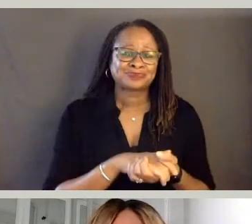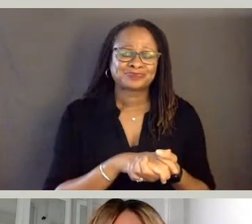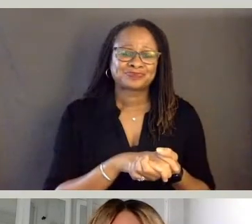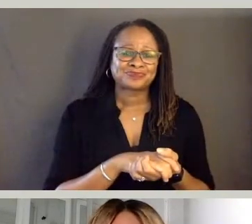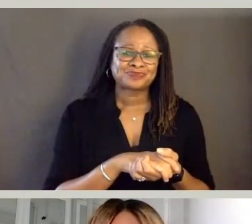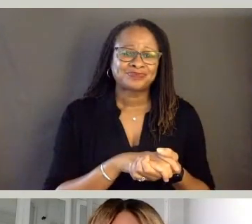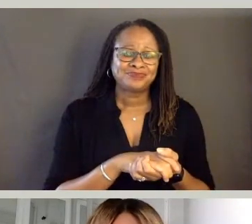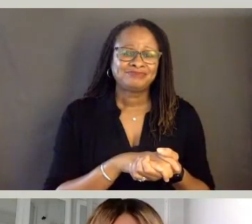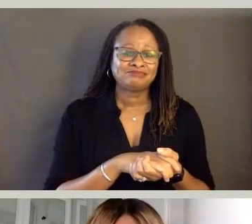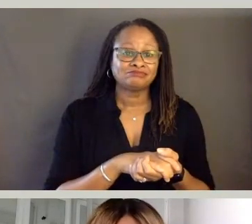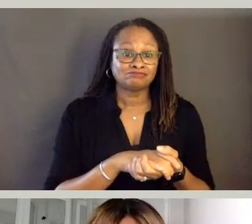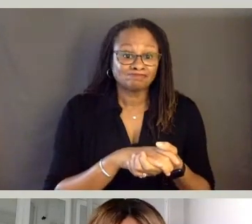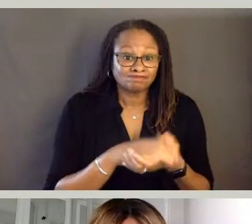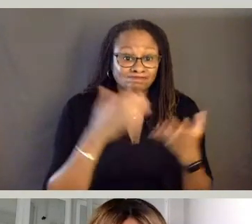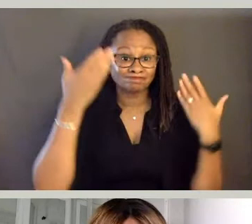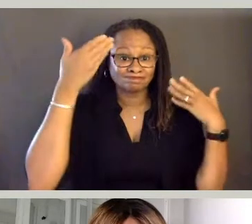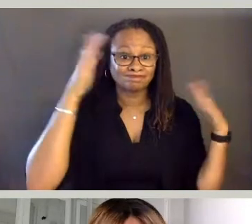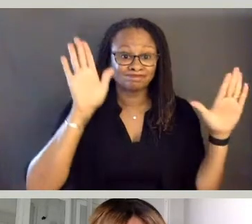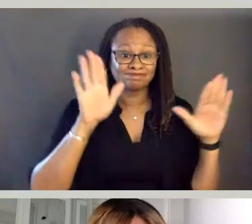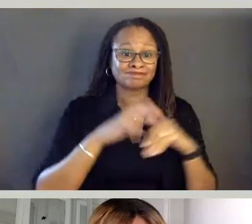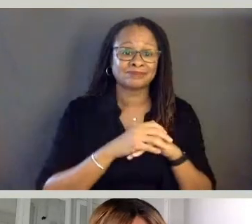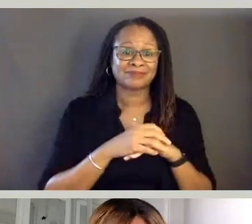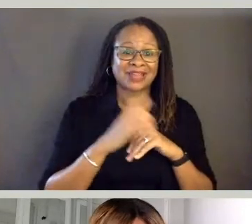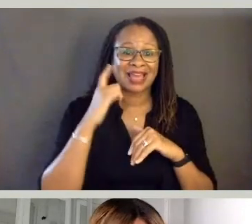I don't know, negotiates are so tricky.